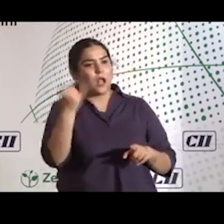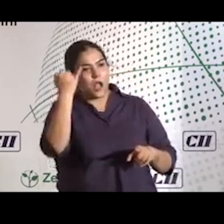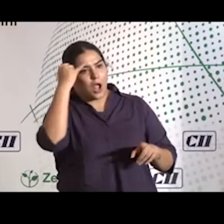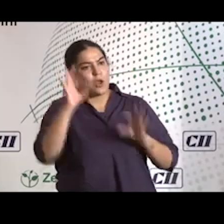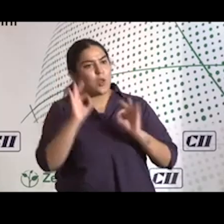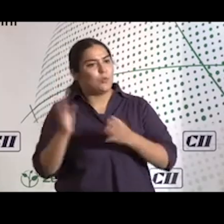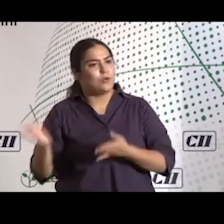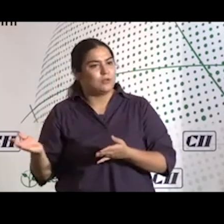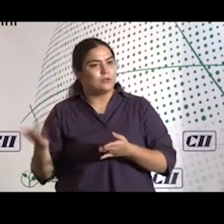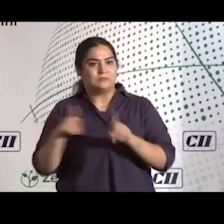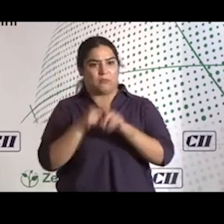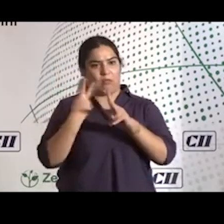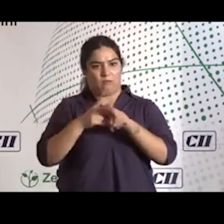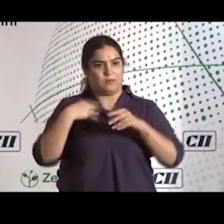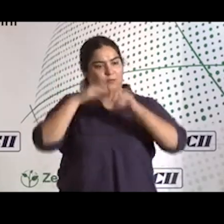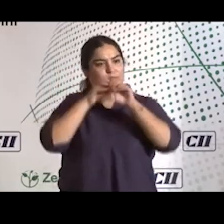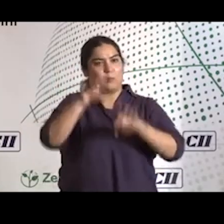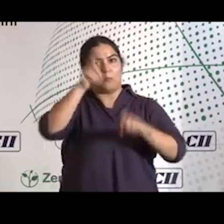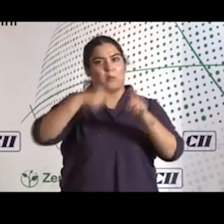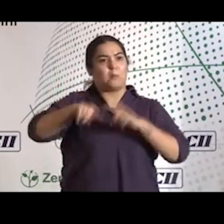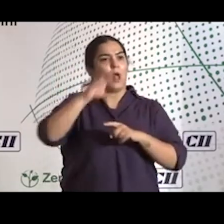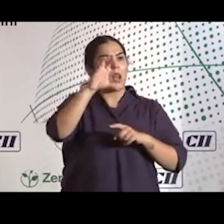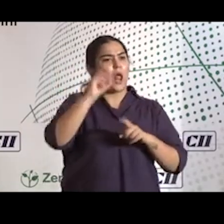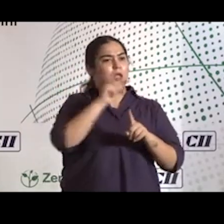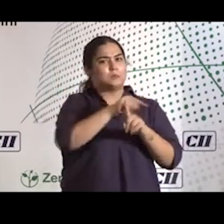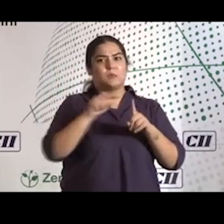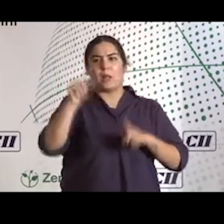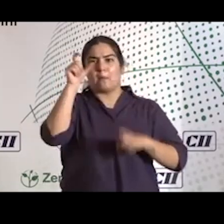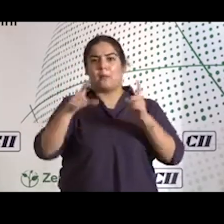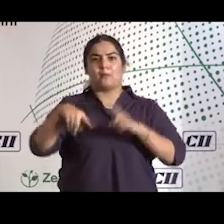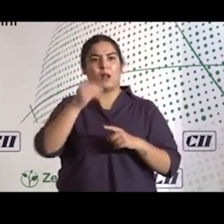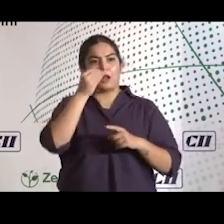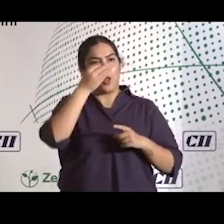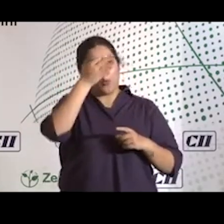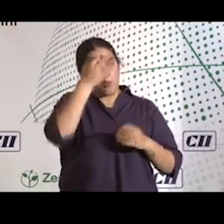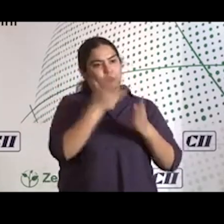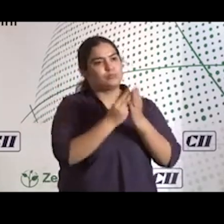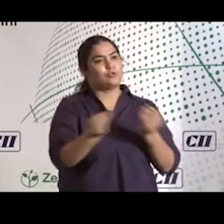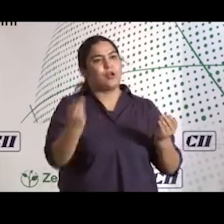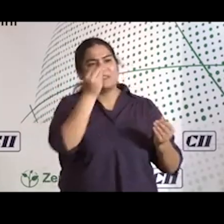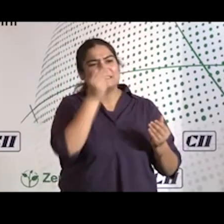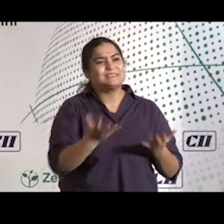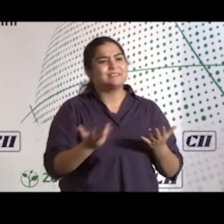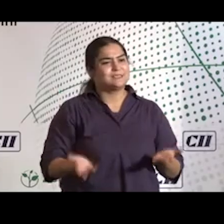And still 90% of people who are potential users might have not have these ideas.